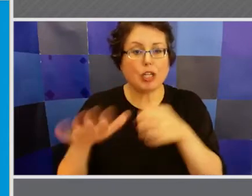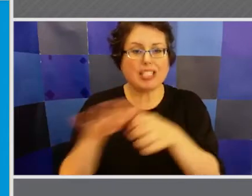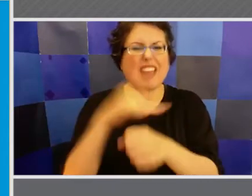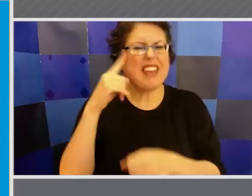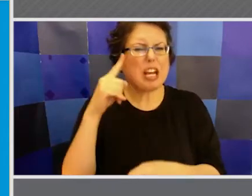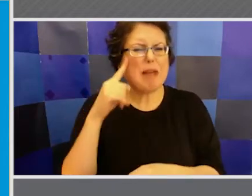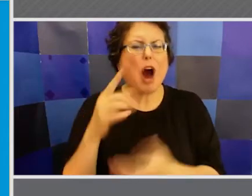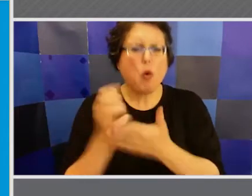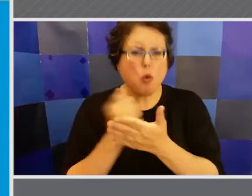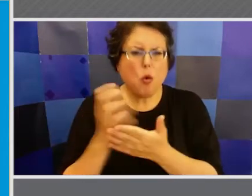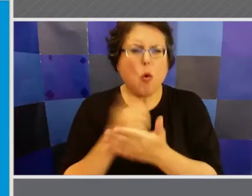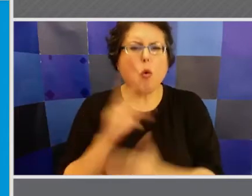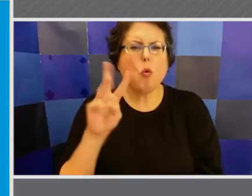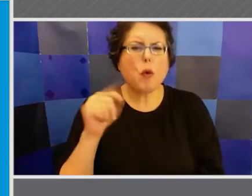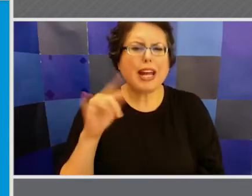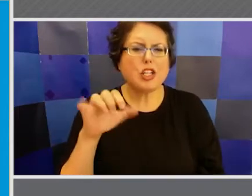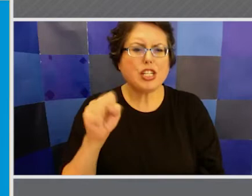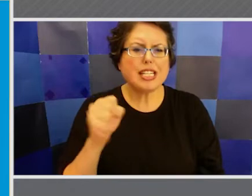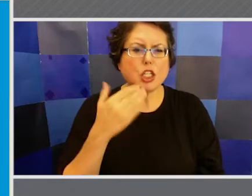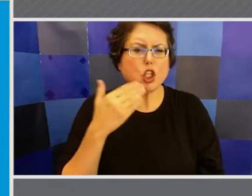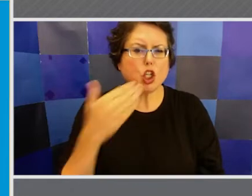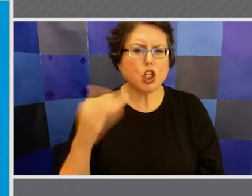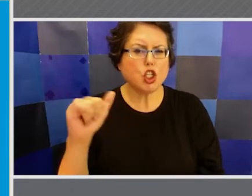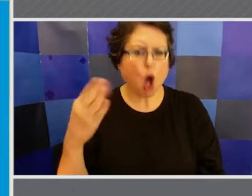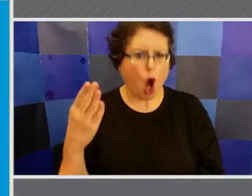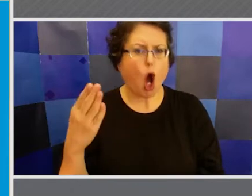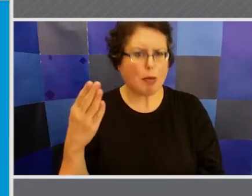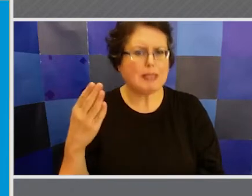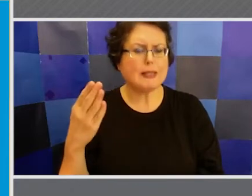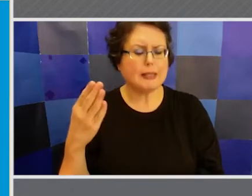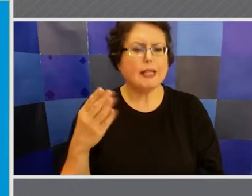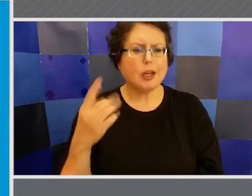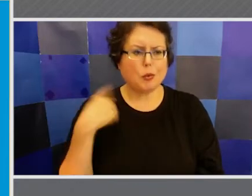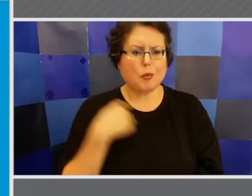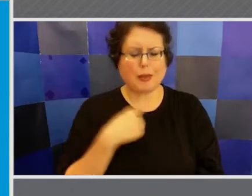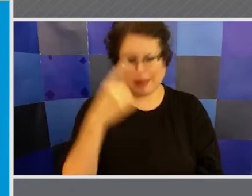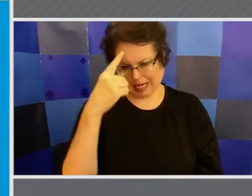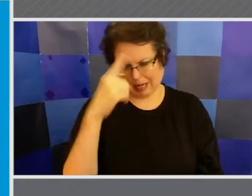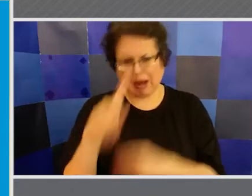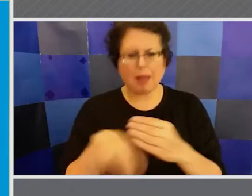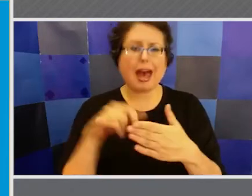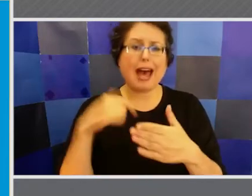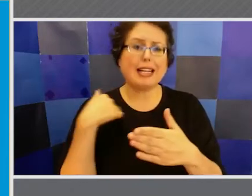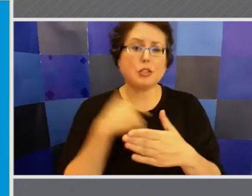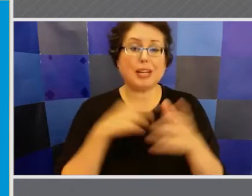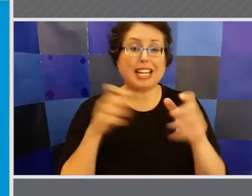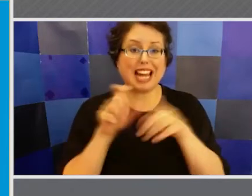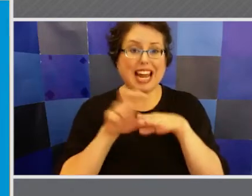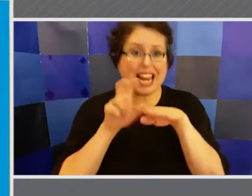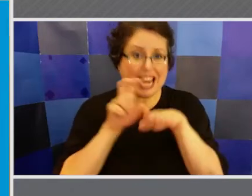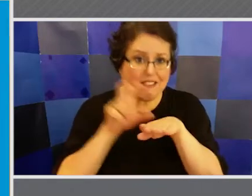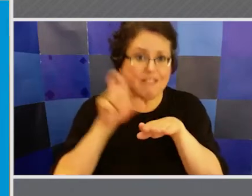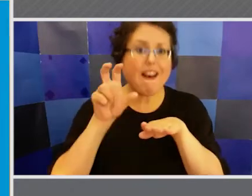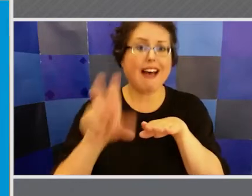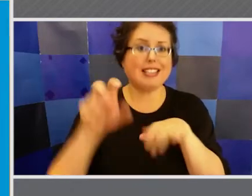part of our work and thinking of those terms as we as we make investments in our city. You go to the next slide Shana.